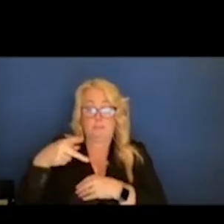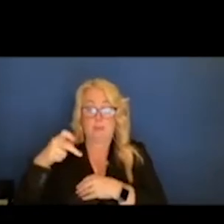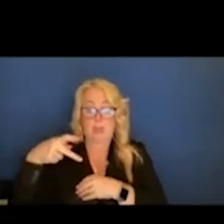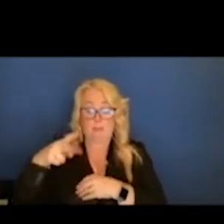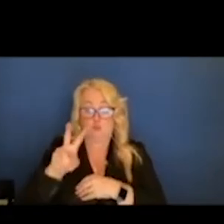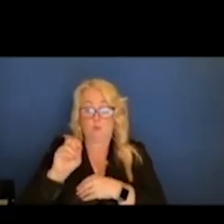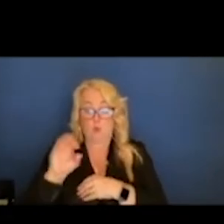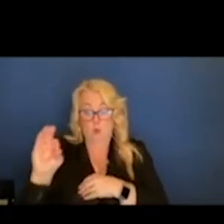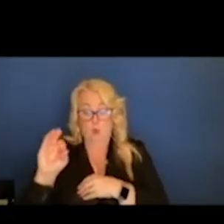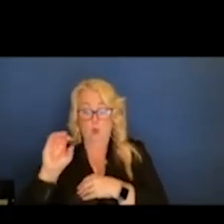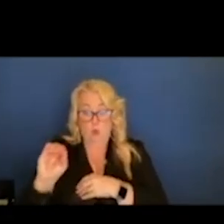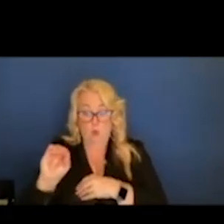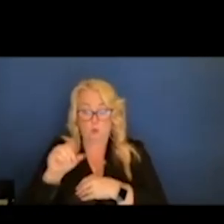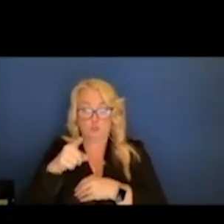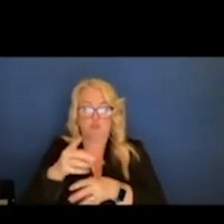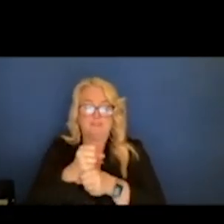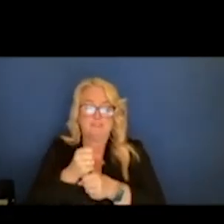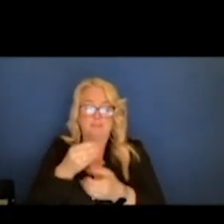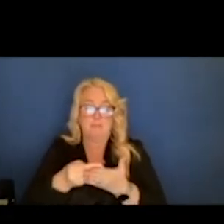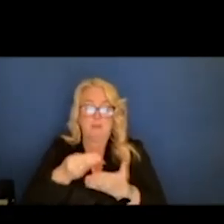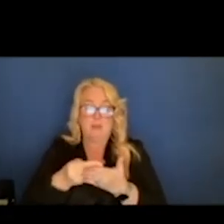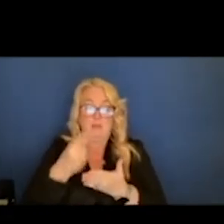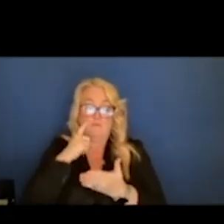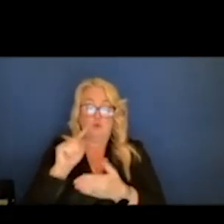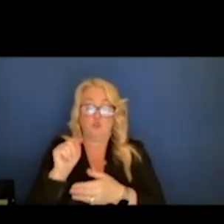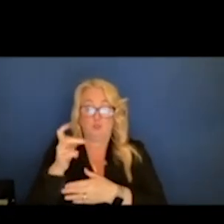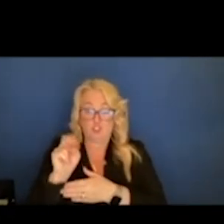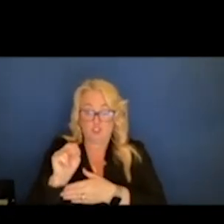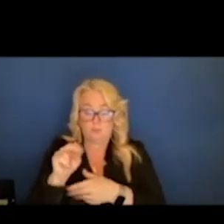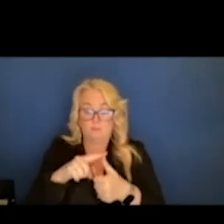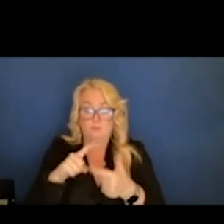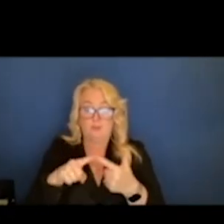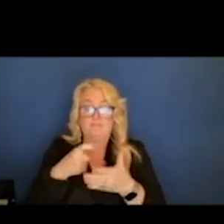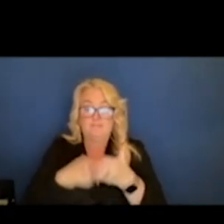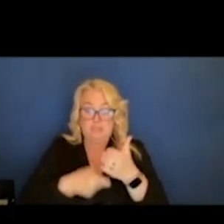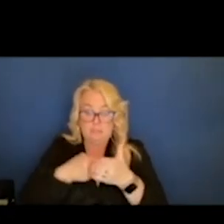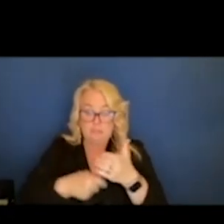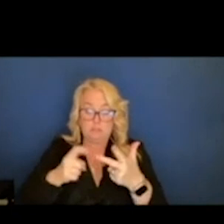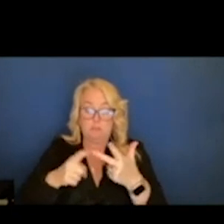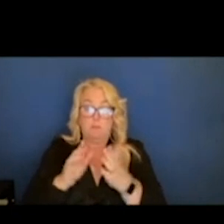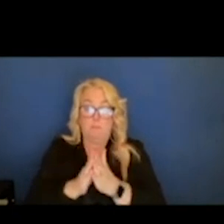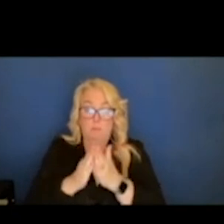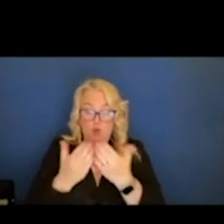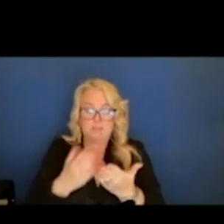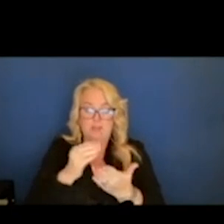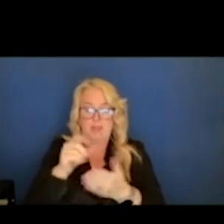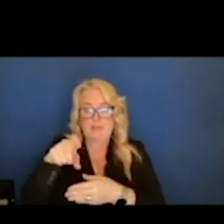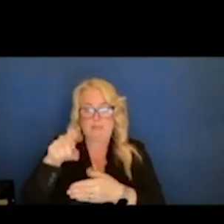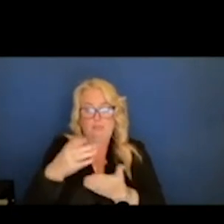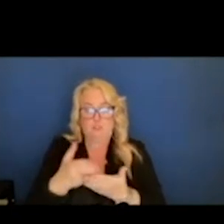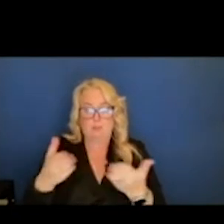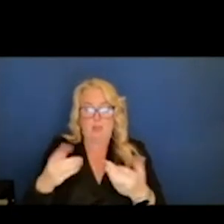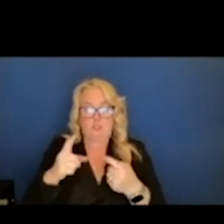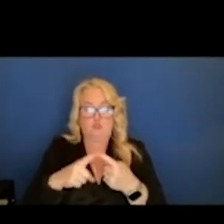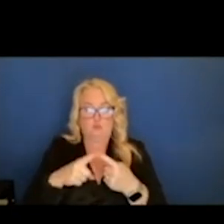she received financial assistance for tuition, fees, books, and necessary supplies to complete